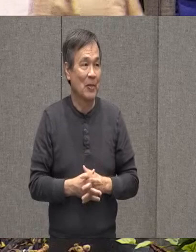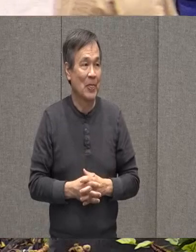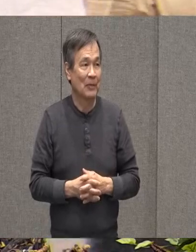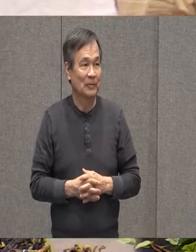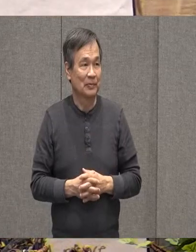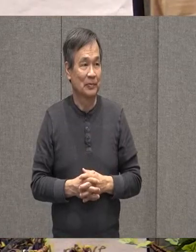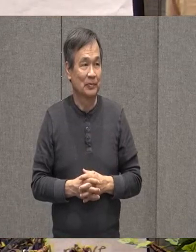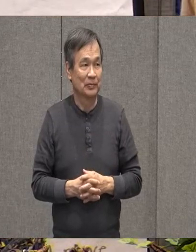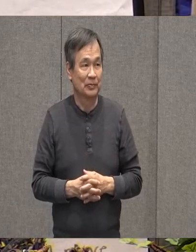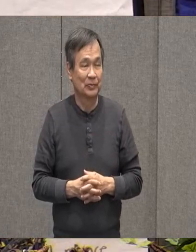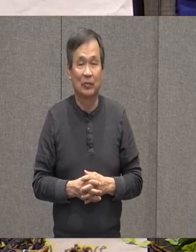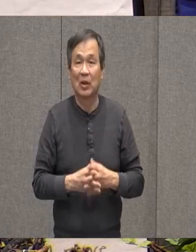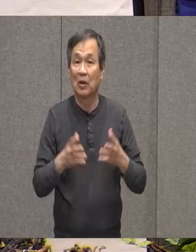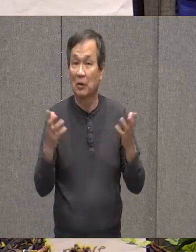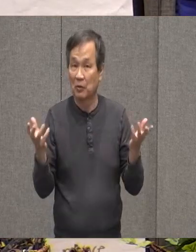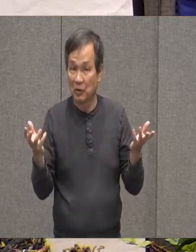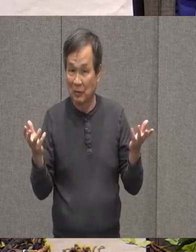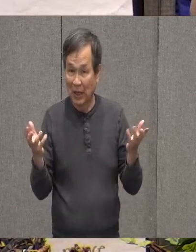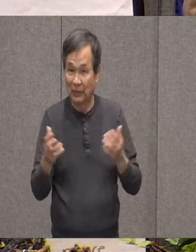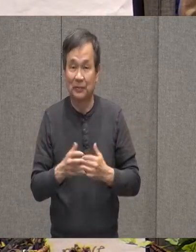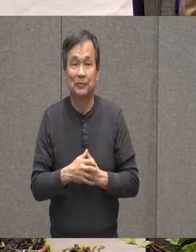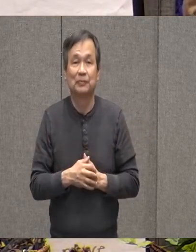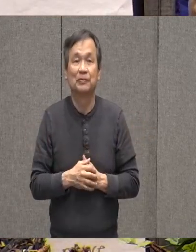What about Ariana Grande.